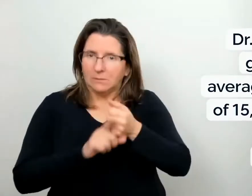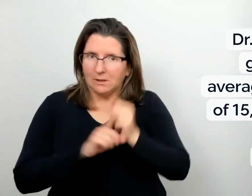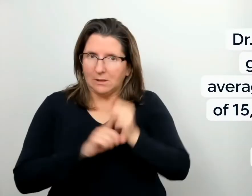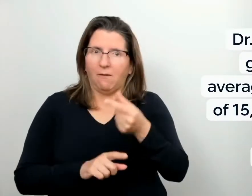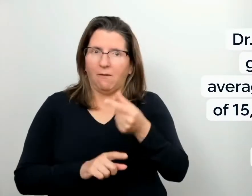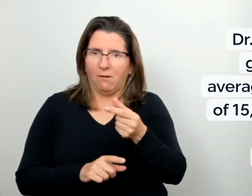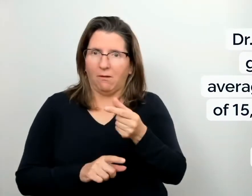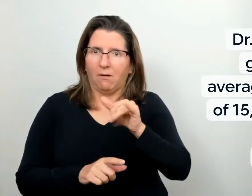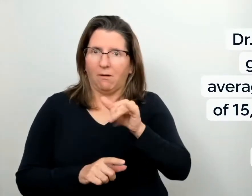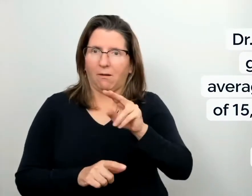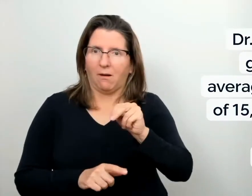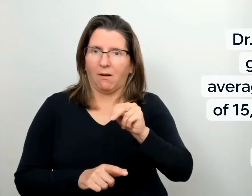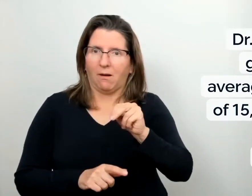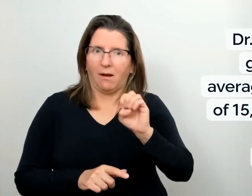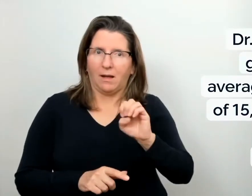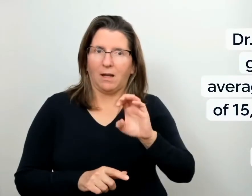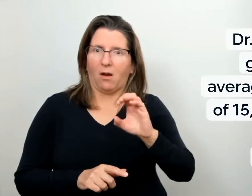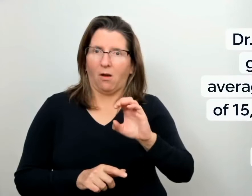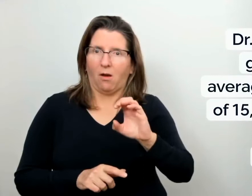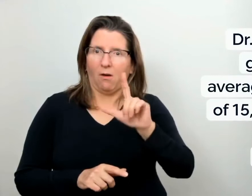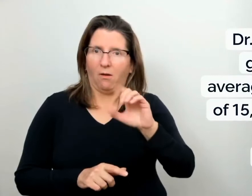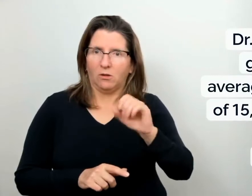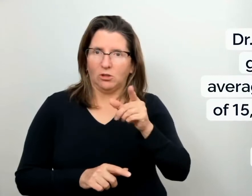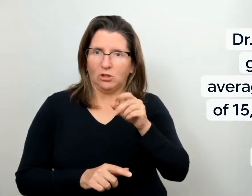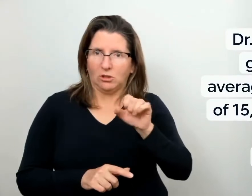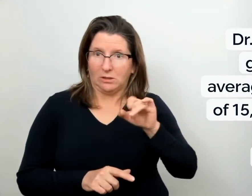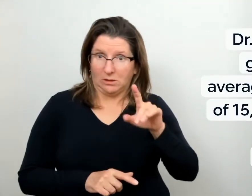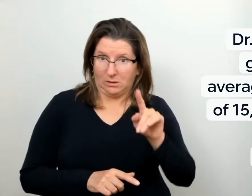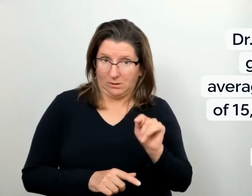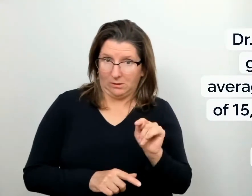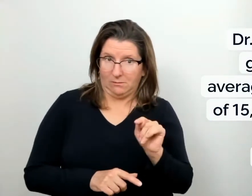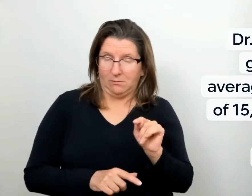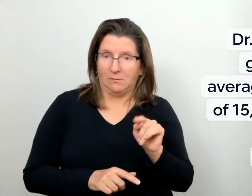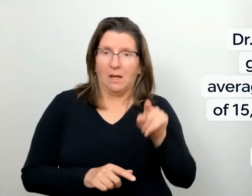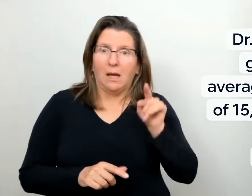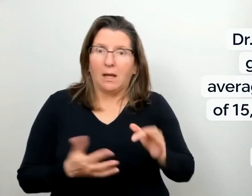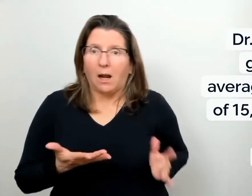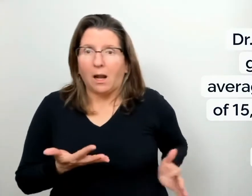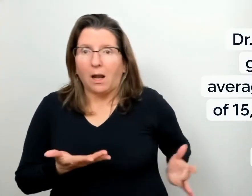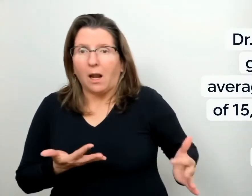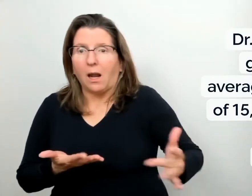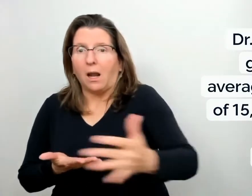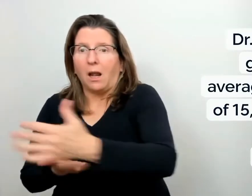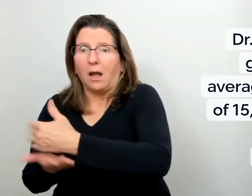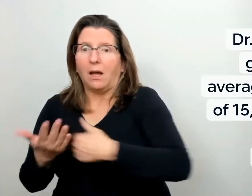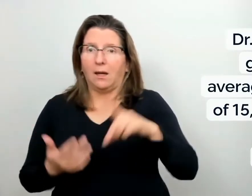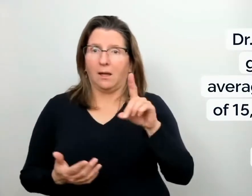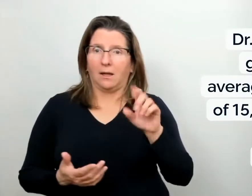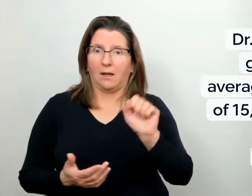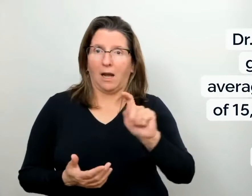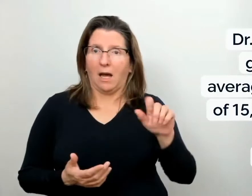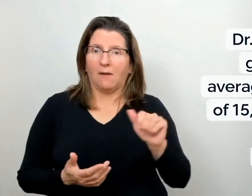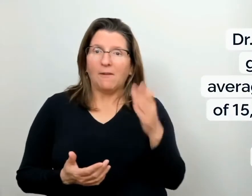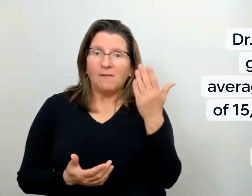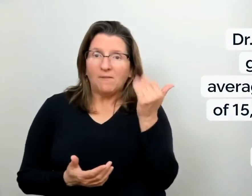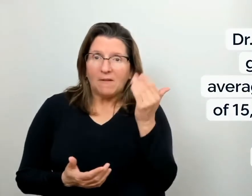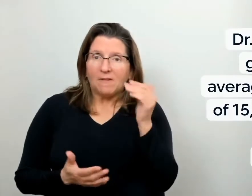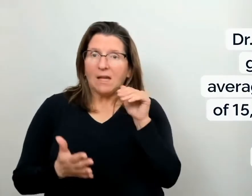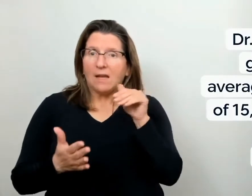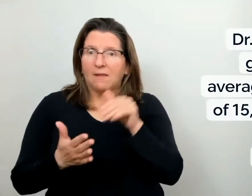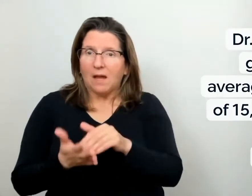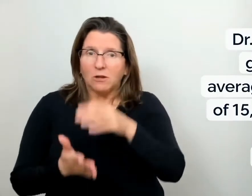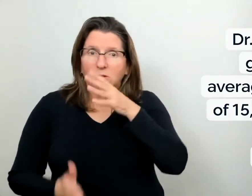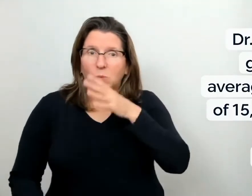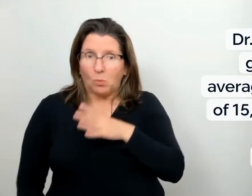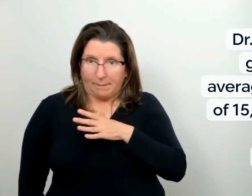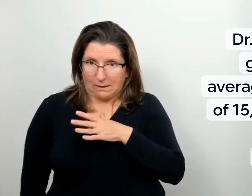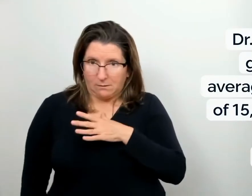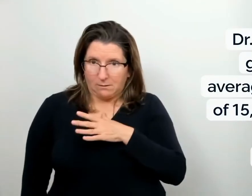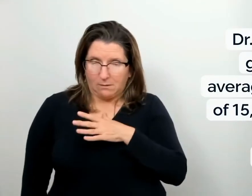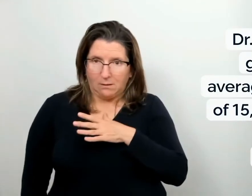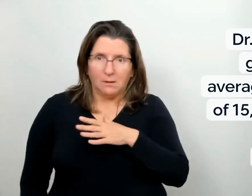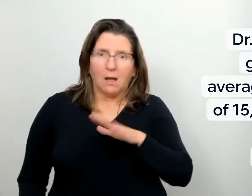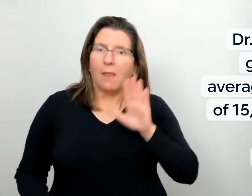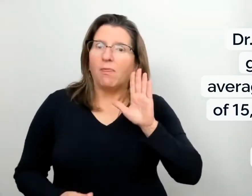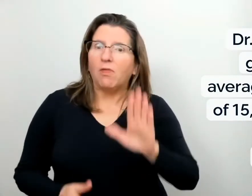A male gynecologist in the 1940's collected data from 15, 000 women.